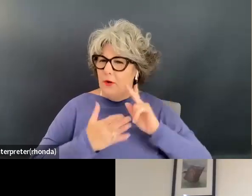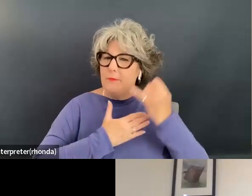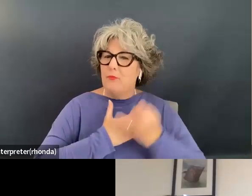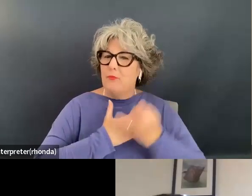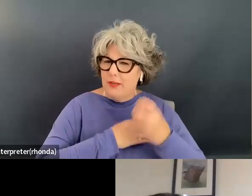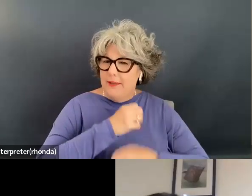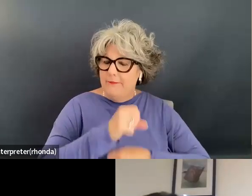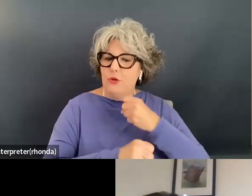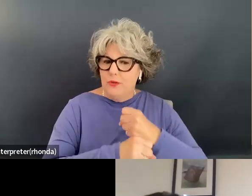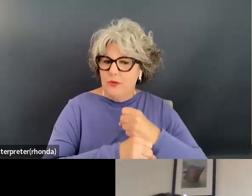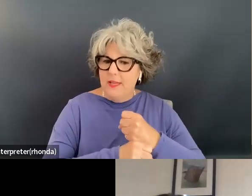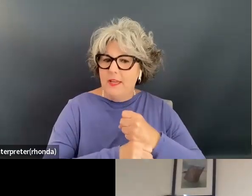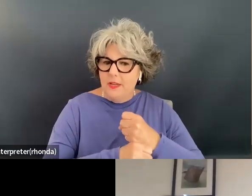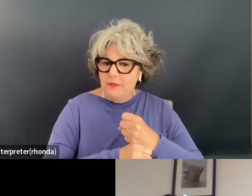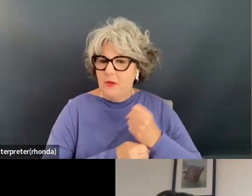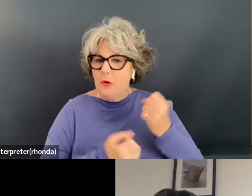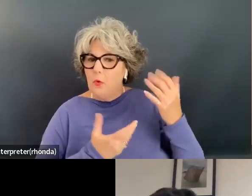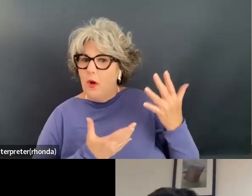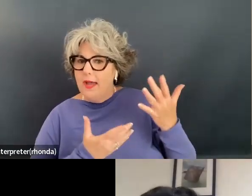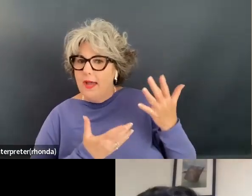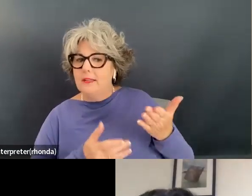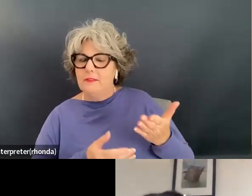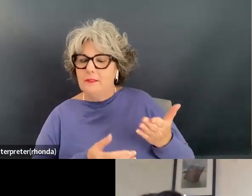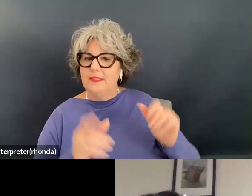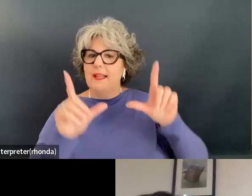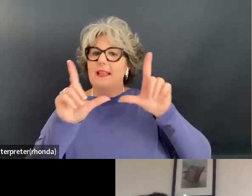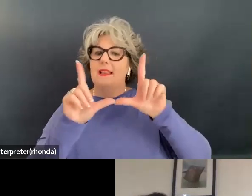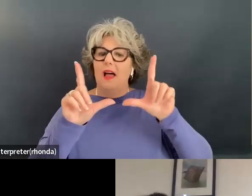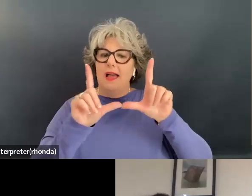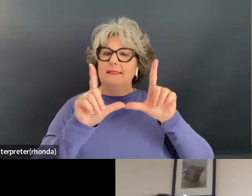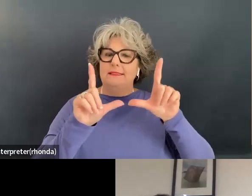that they waiting for a license to be made,